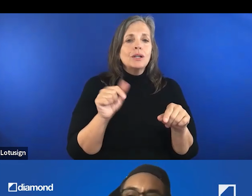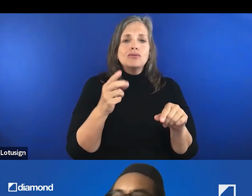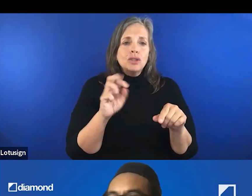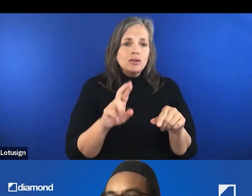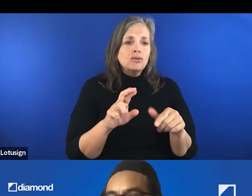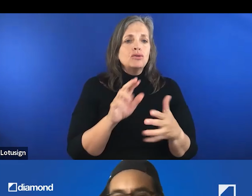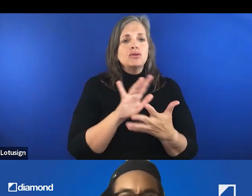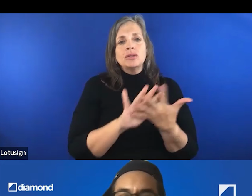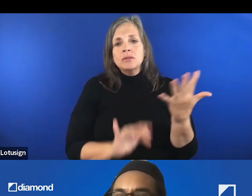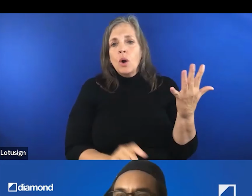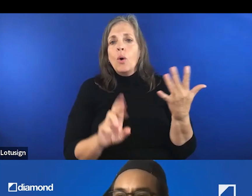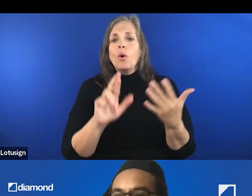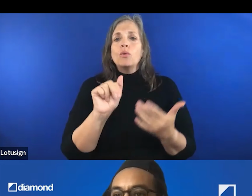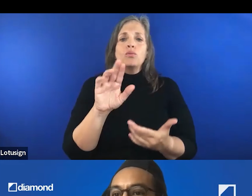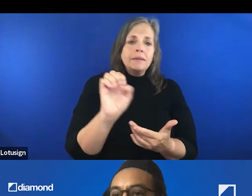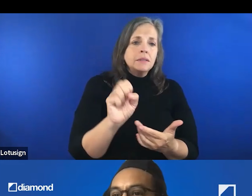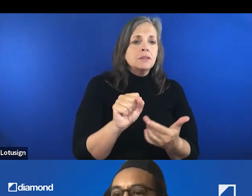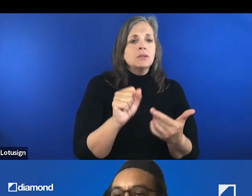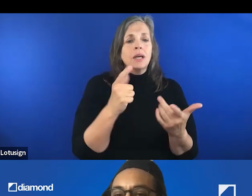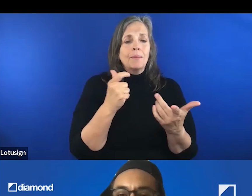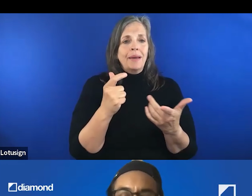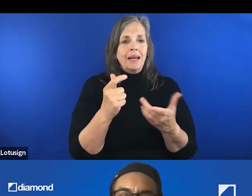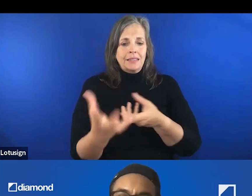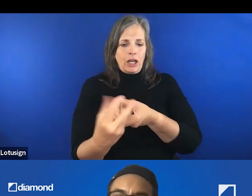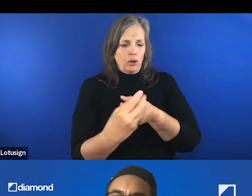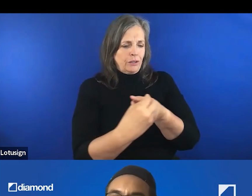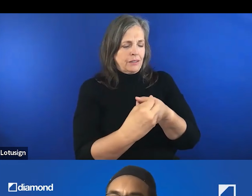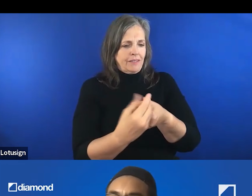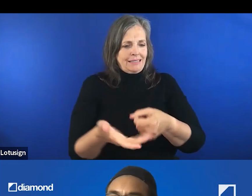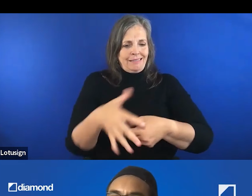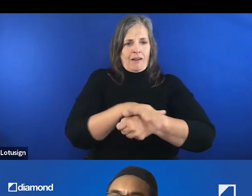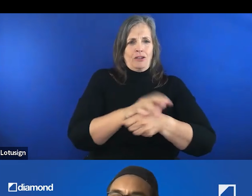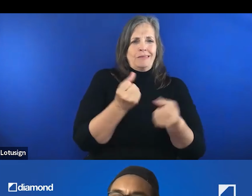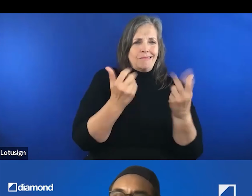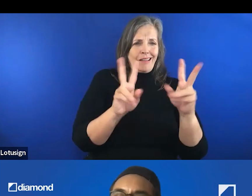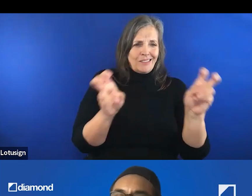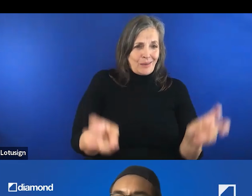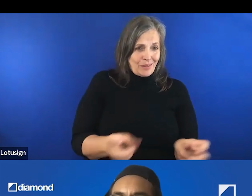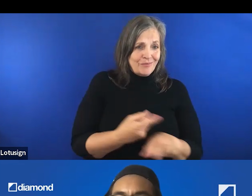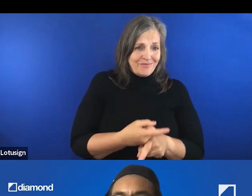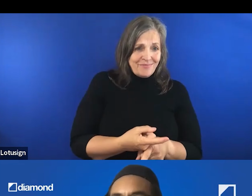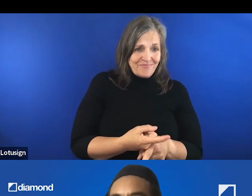because inclusiveness kind of covers a lot of things right so i just kind of wanted to uh ask